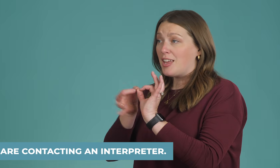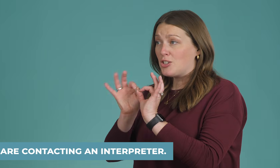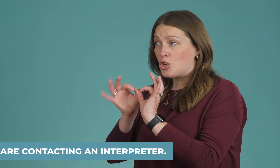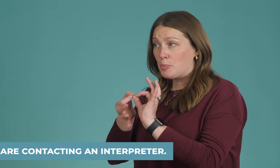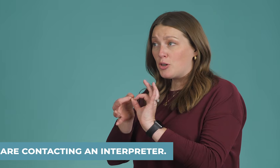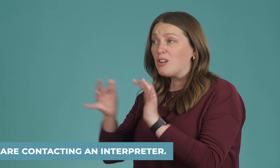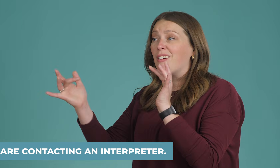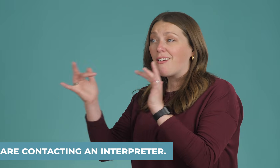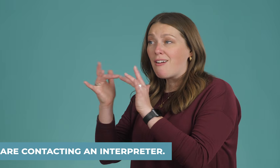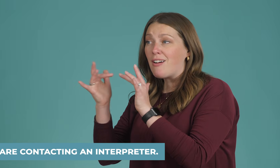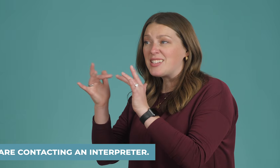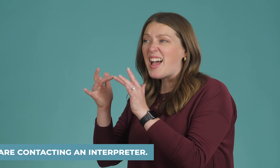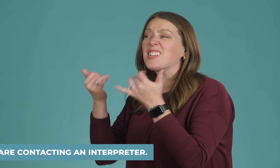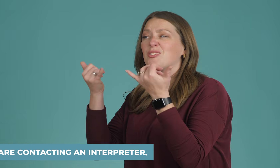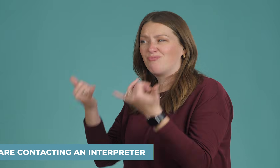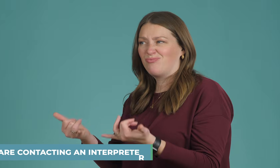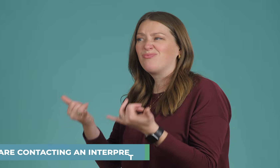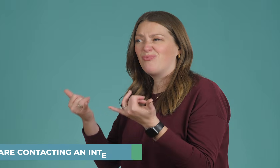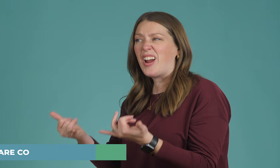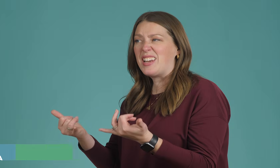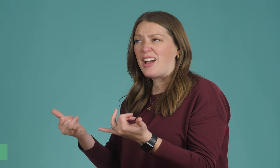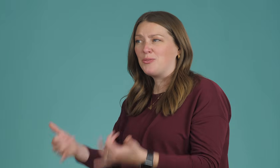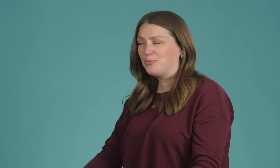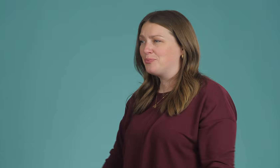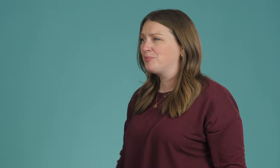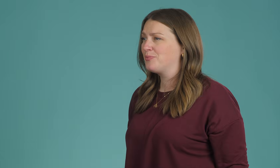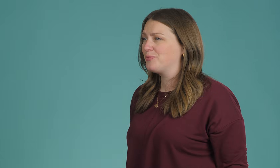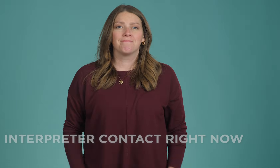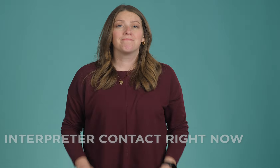Interpreter Contact right now.